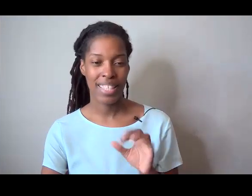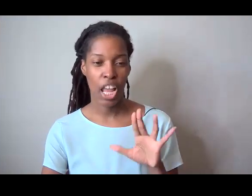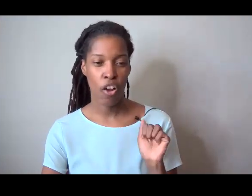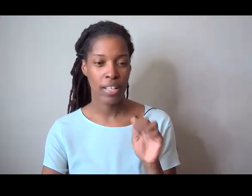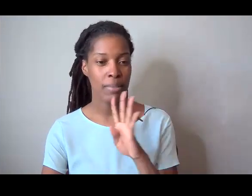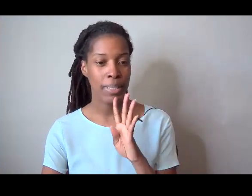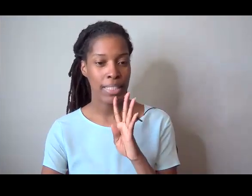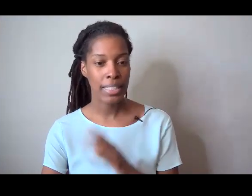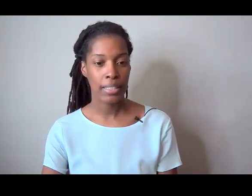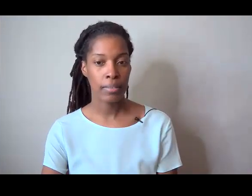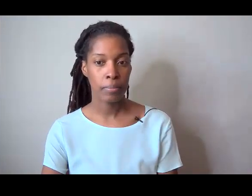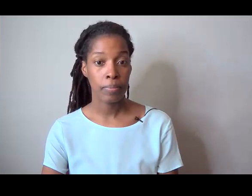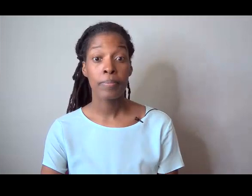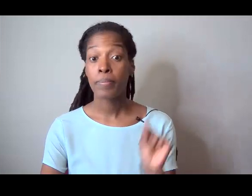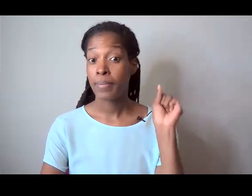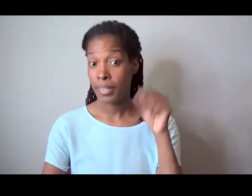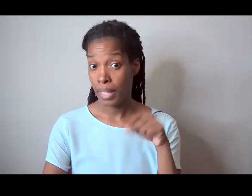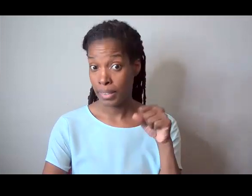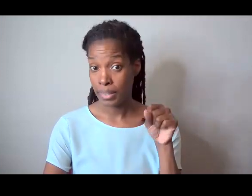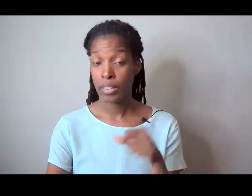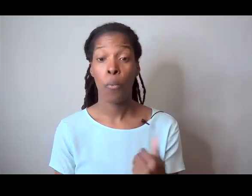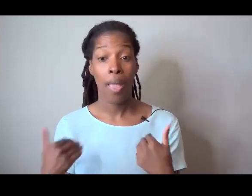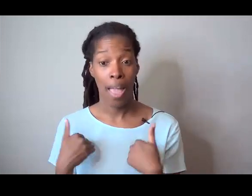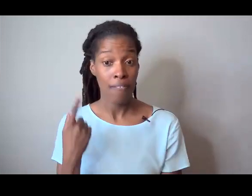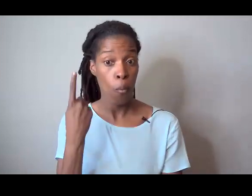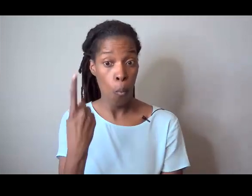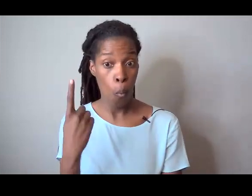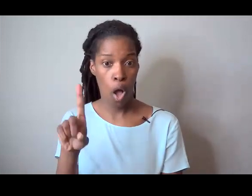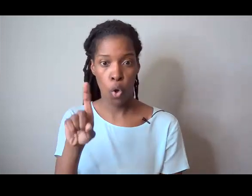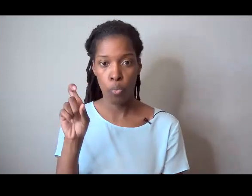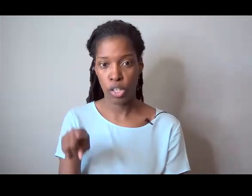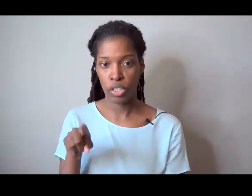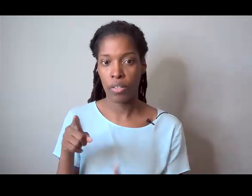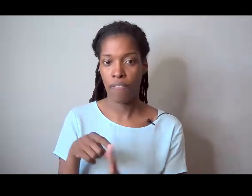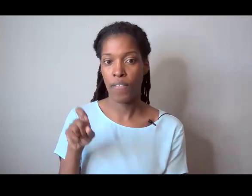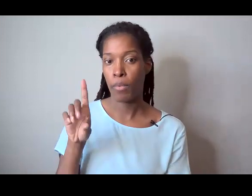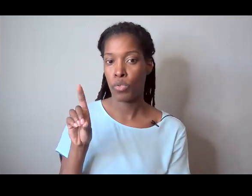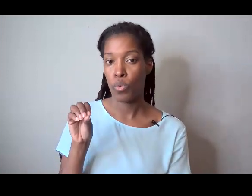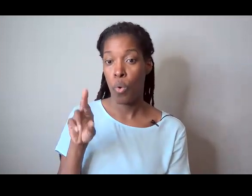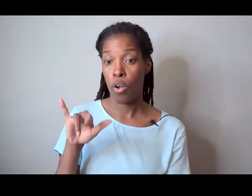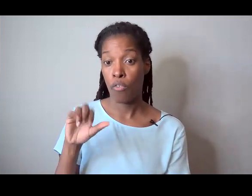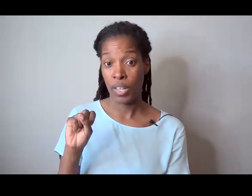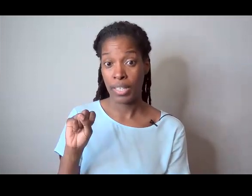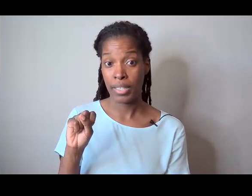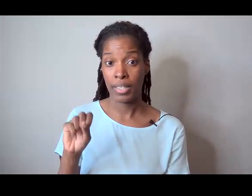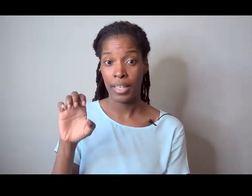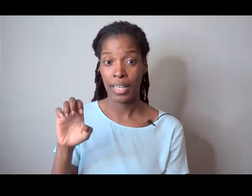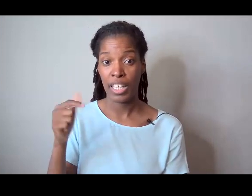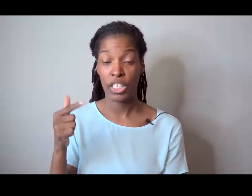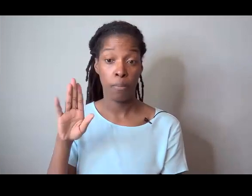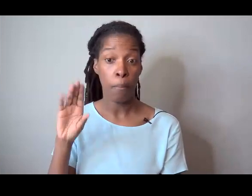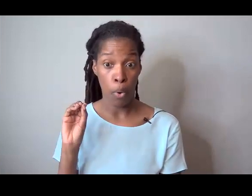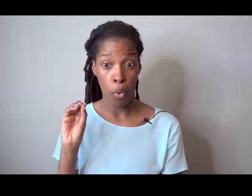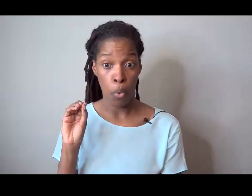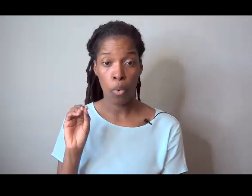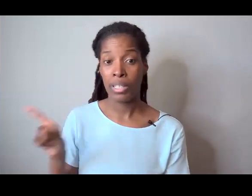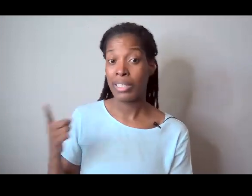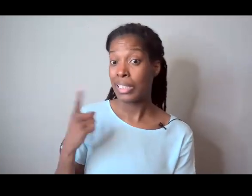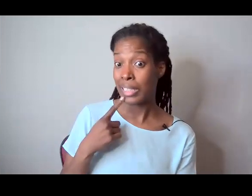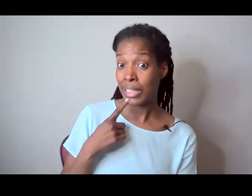We do have one question and it's from Doris. And it reads, "I'm planning on started a business